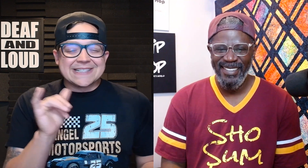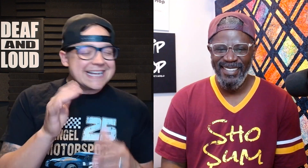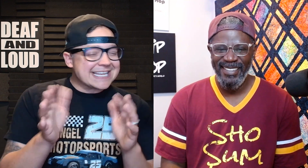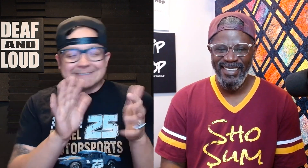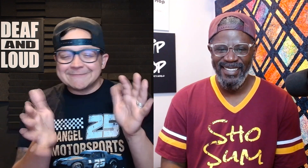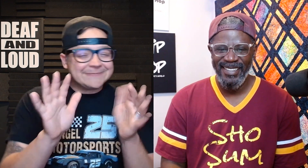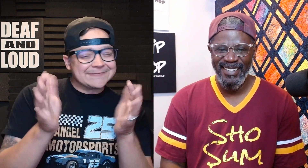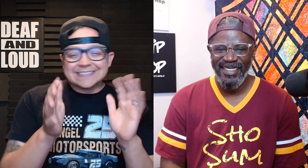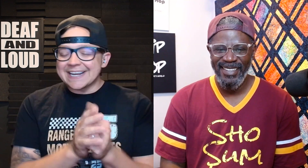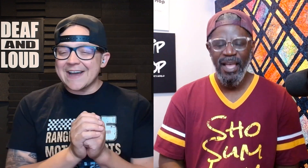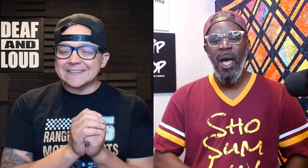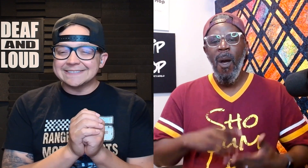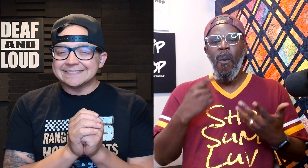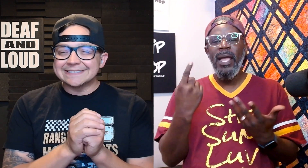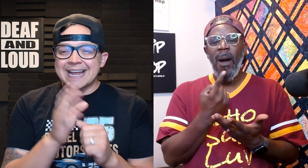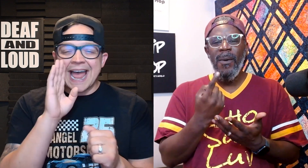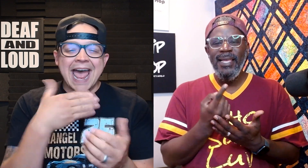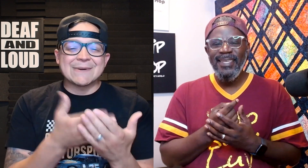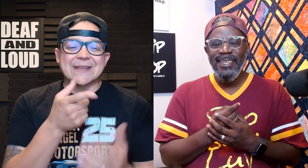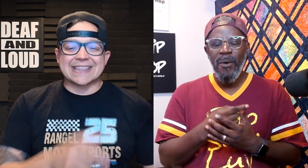like there's more to do, but I will get there.